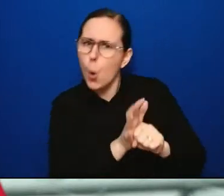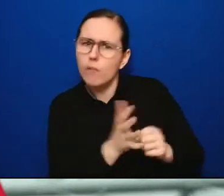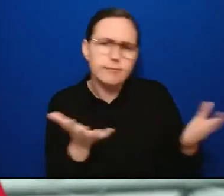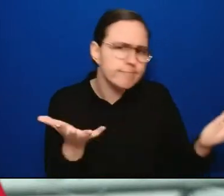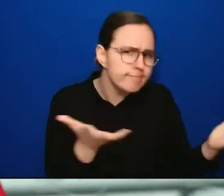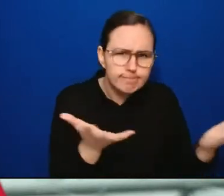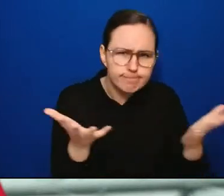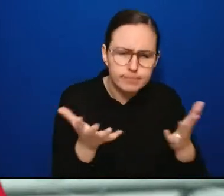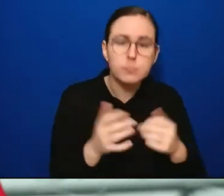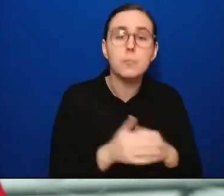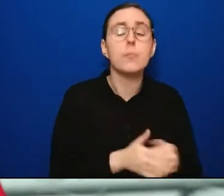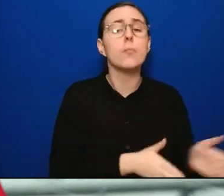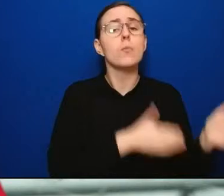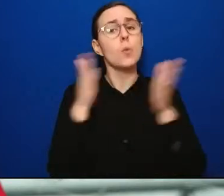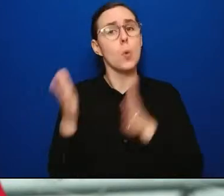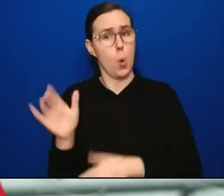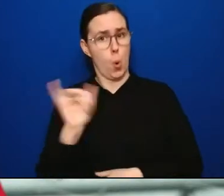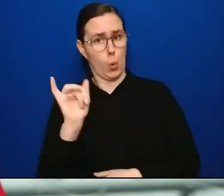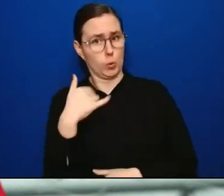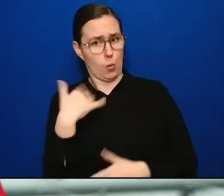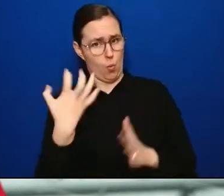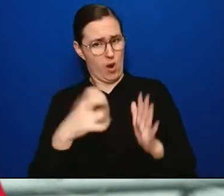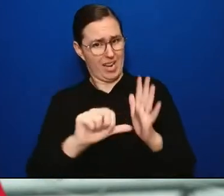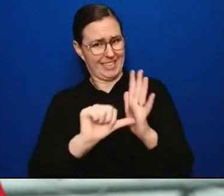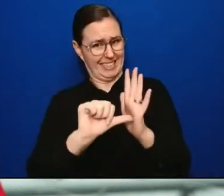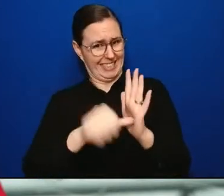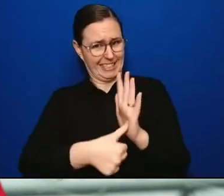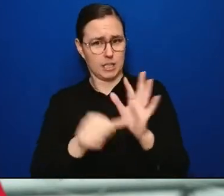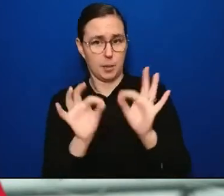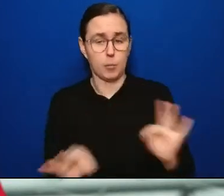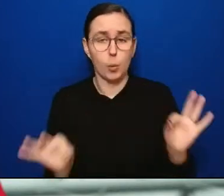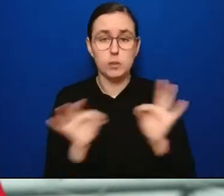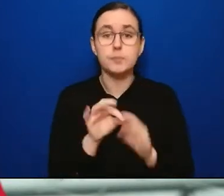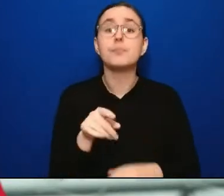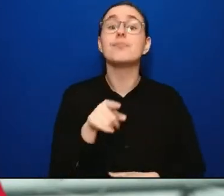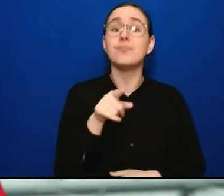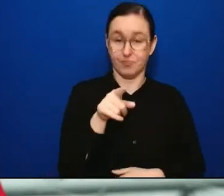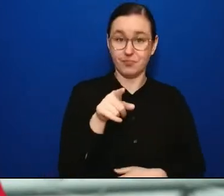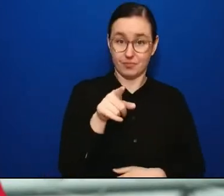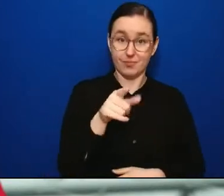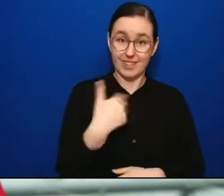thing is we are continuing our whole genome sequencing and the